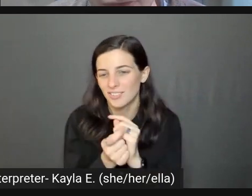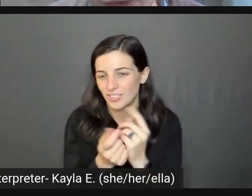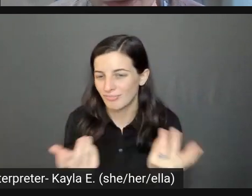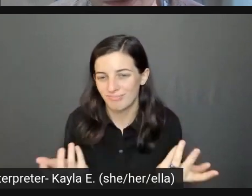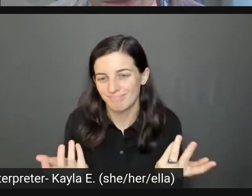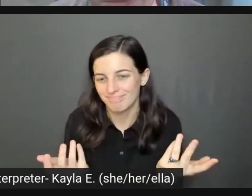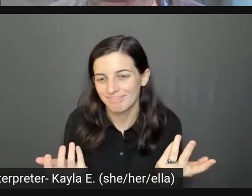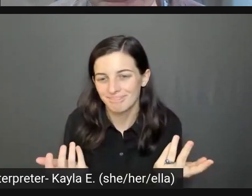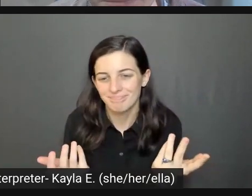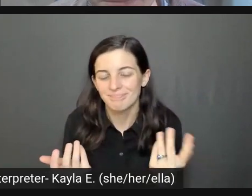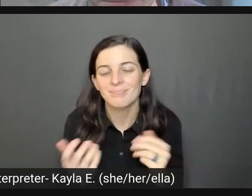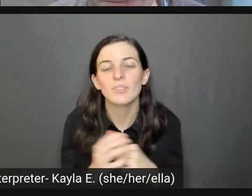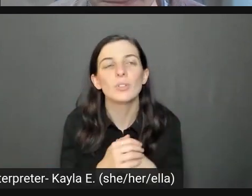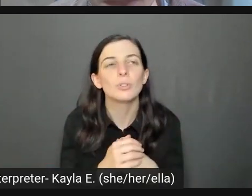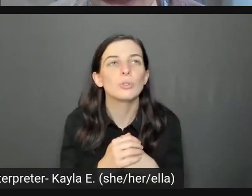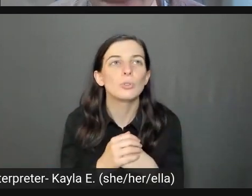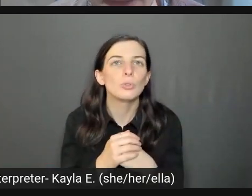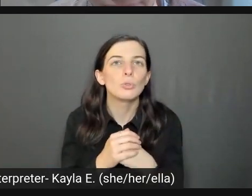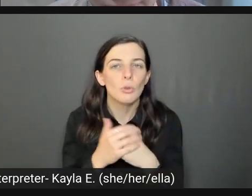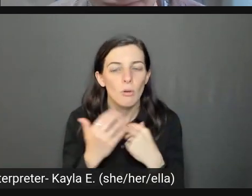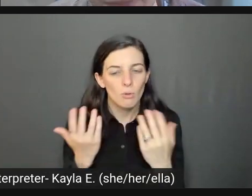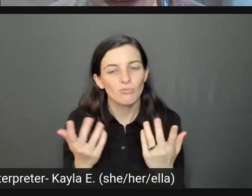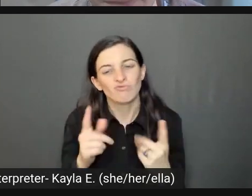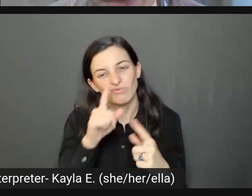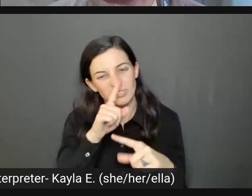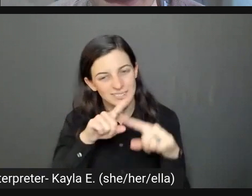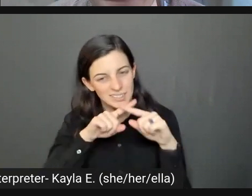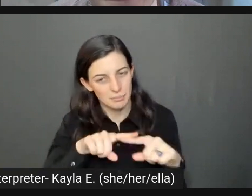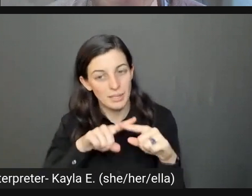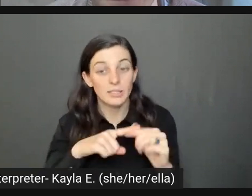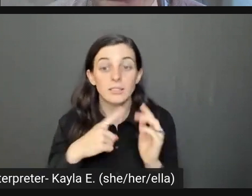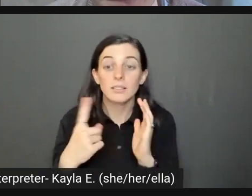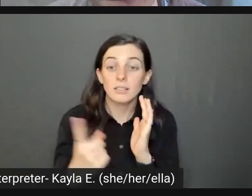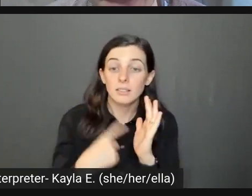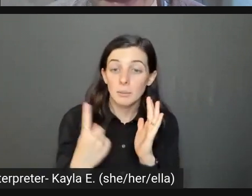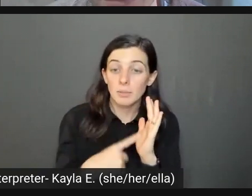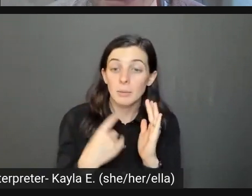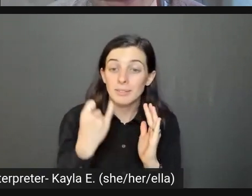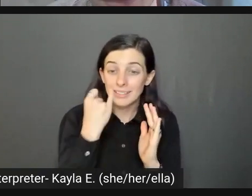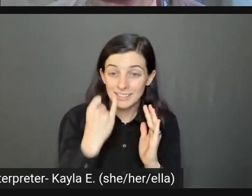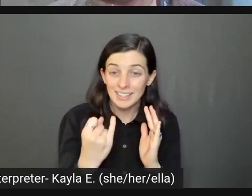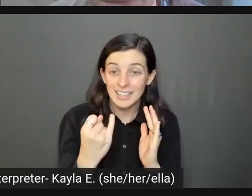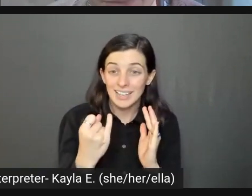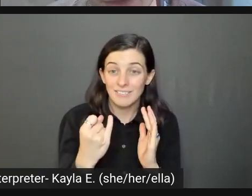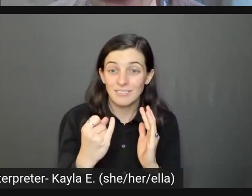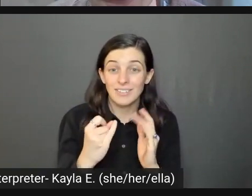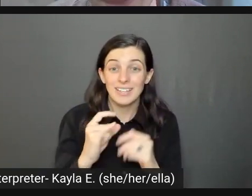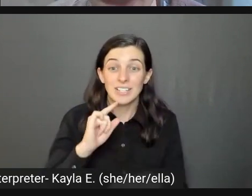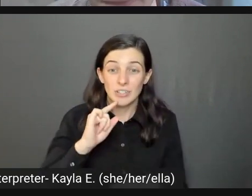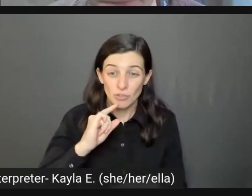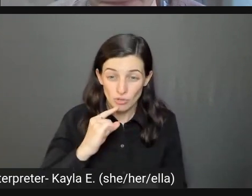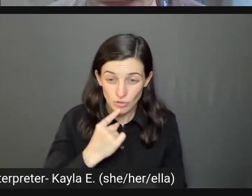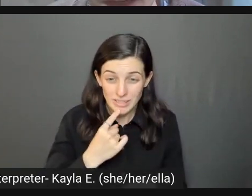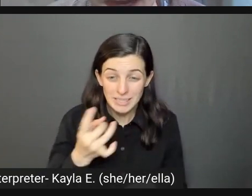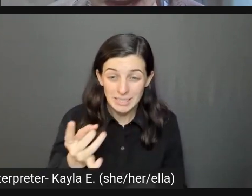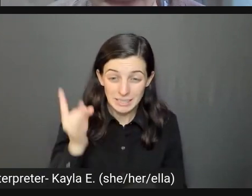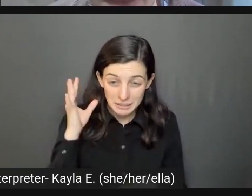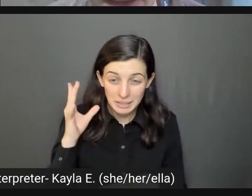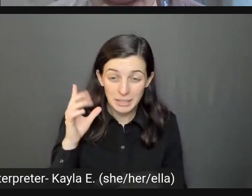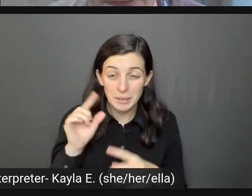It depends. Sometimes if the thing is critically important for me, I then ask